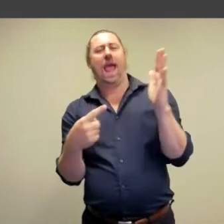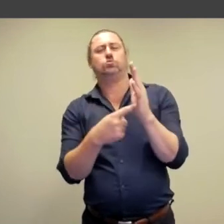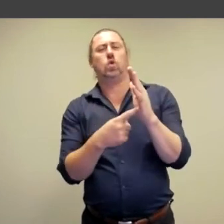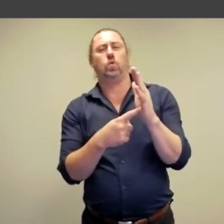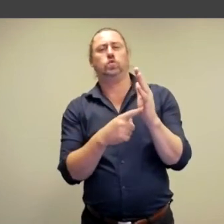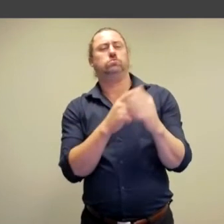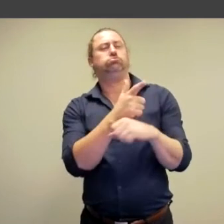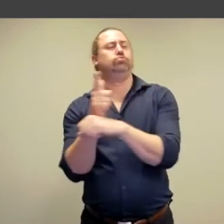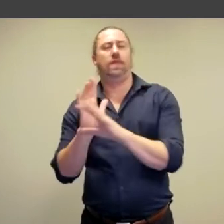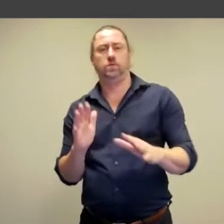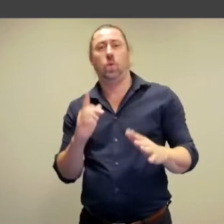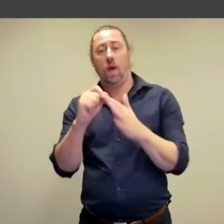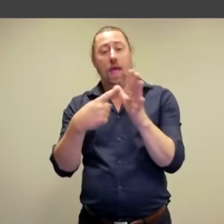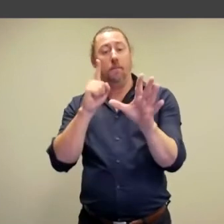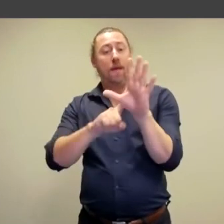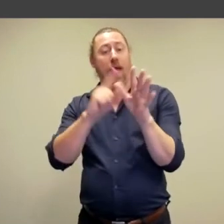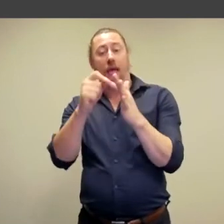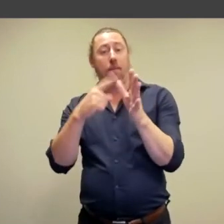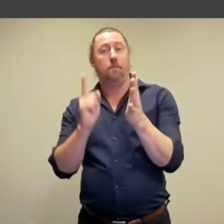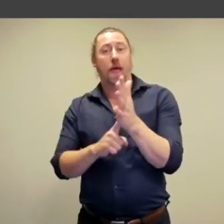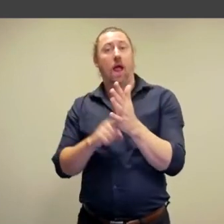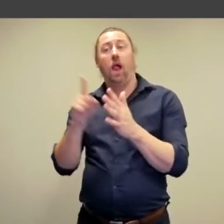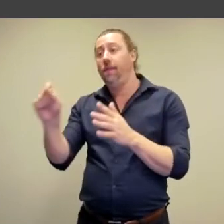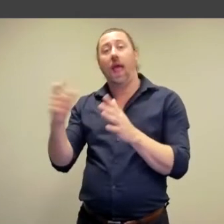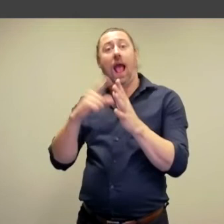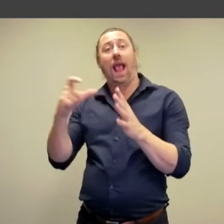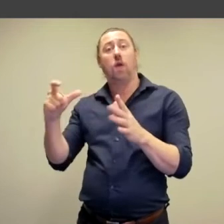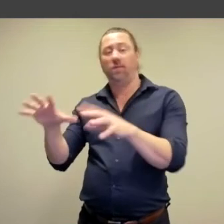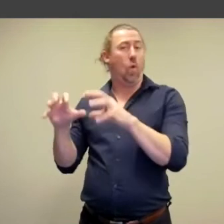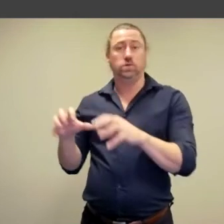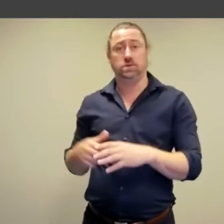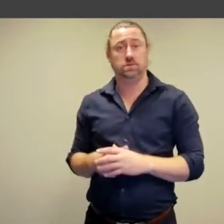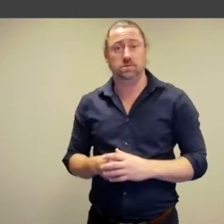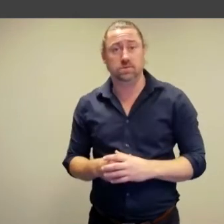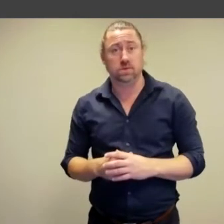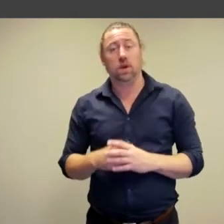Paypal froze ASMR accounts